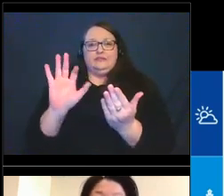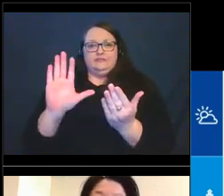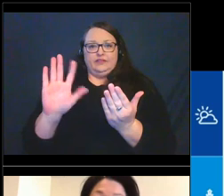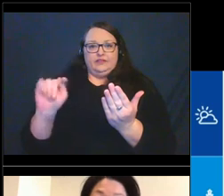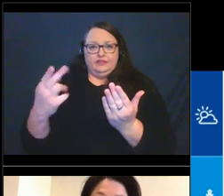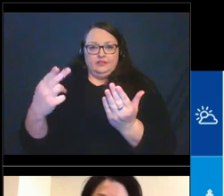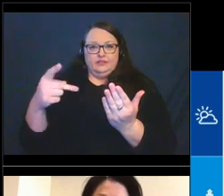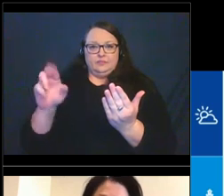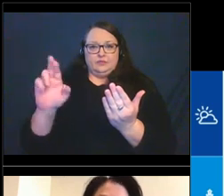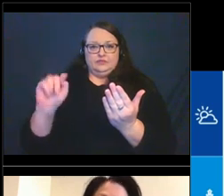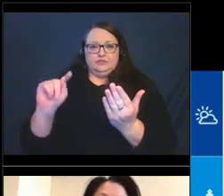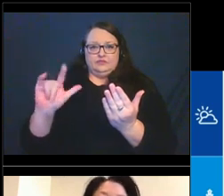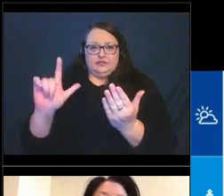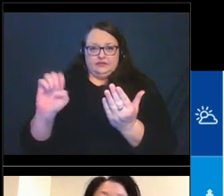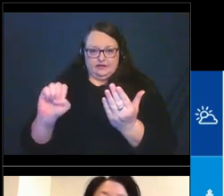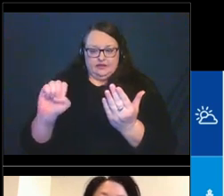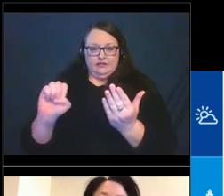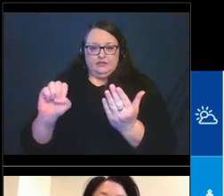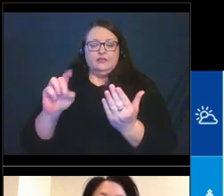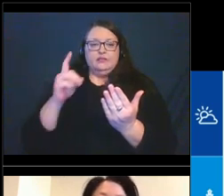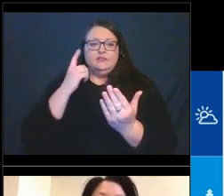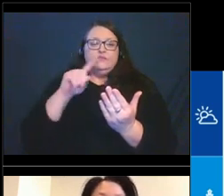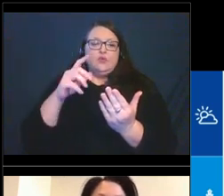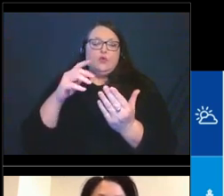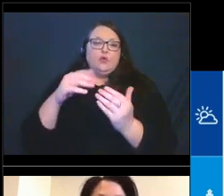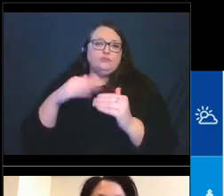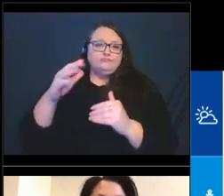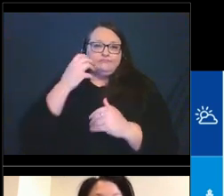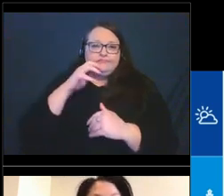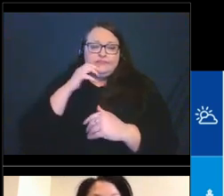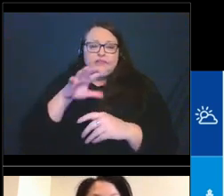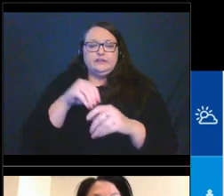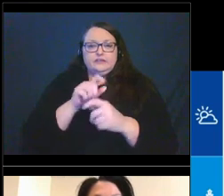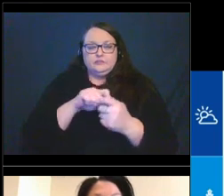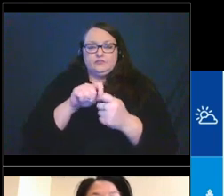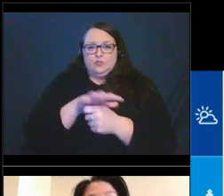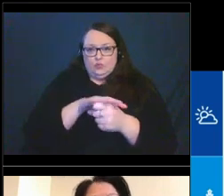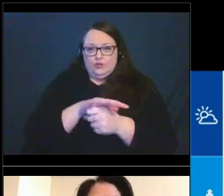a particular location. This is a method used in many studies and heat health warning systems